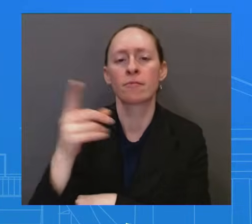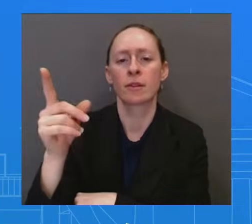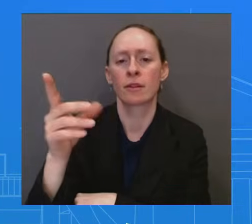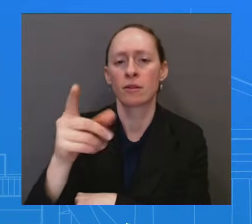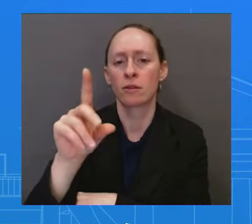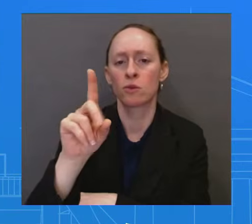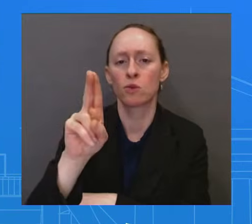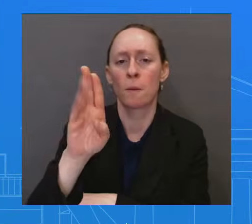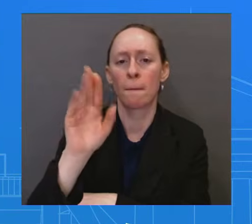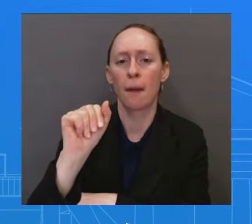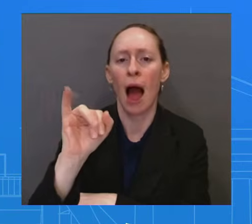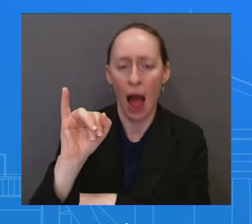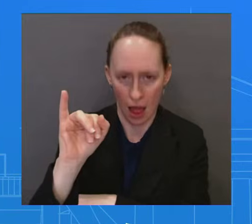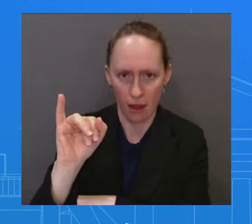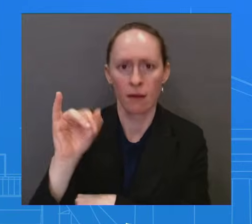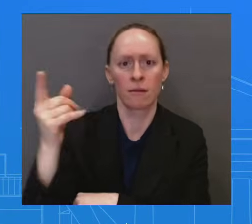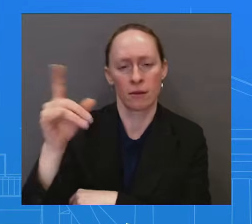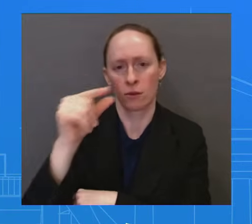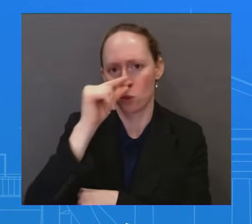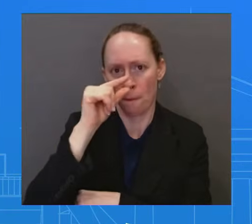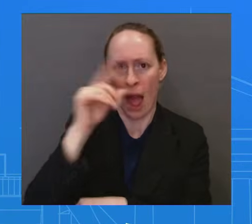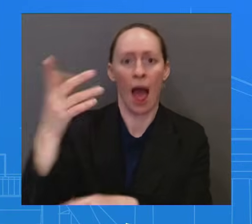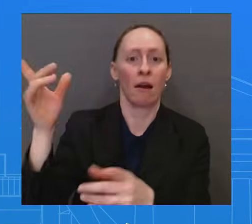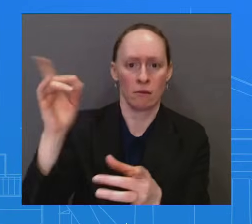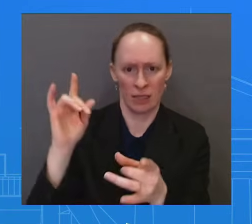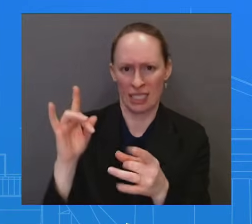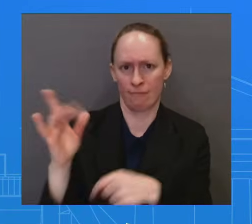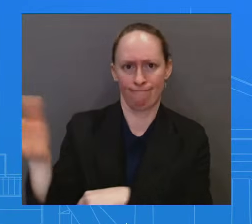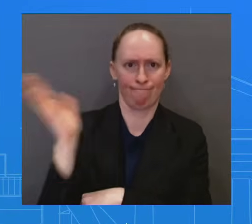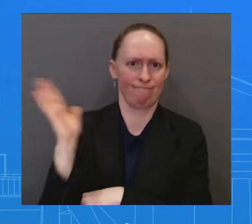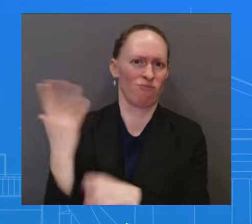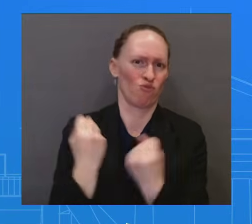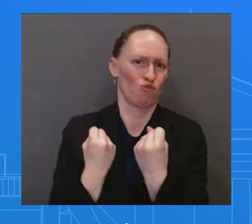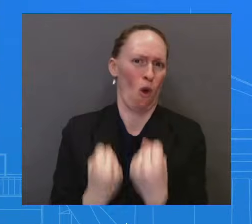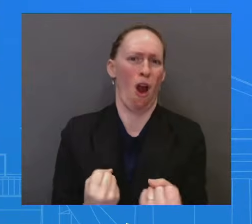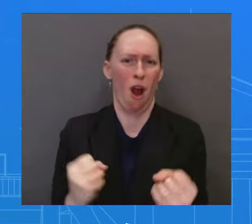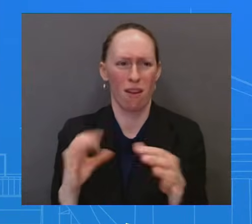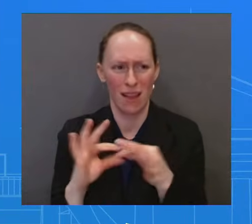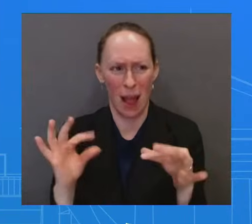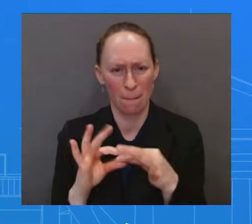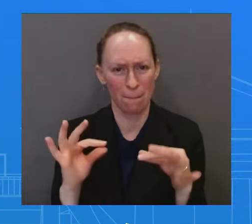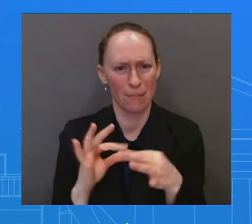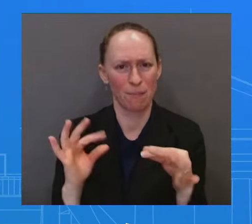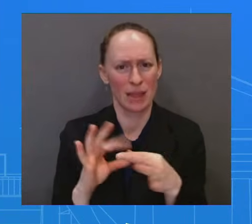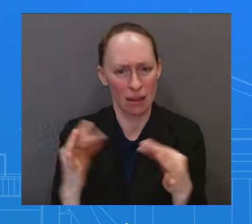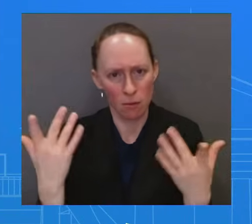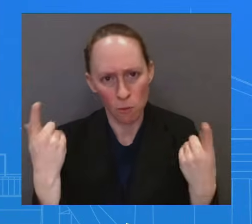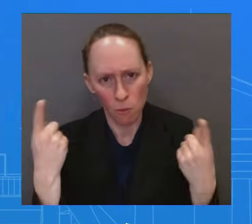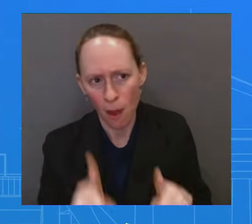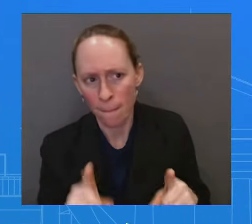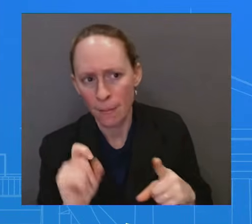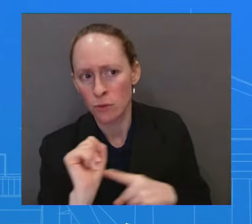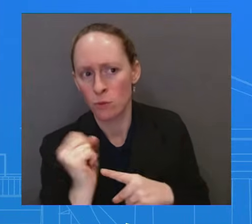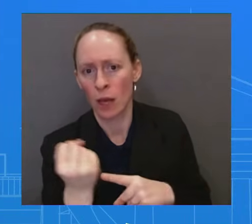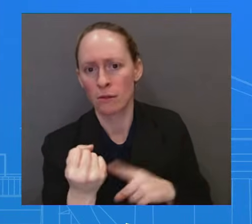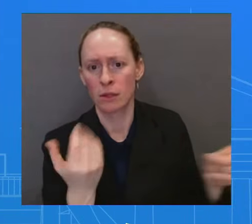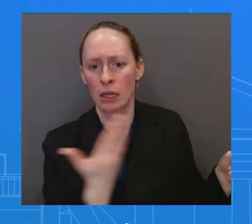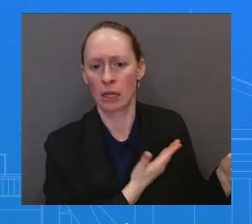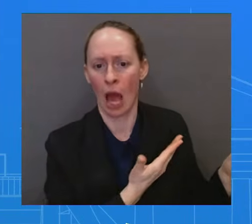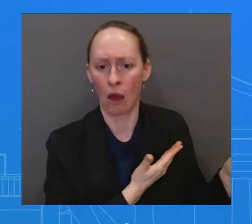Mr. Kirby: Well, first of all, it's a message we've been delivering for quite some time. We don't want to see any more civilians harmed or wounded or displaced out of this conflict.